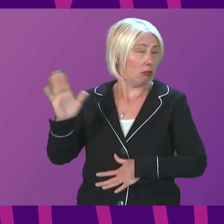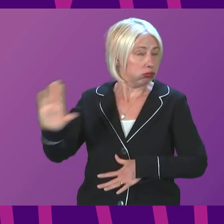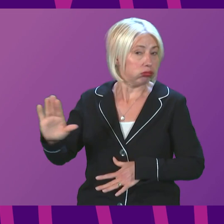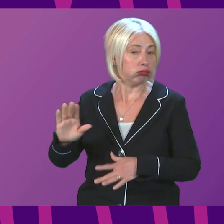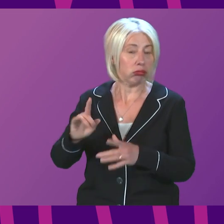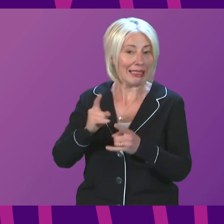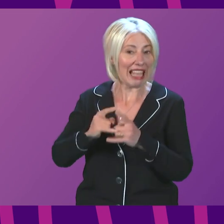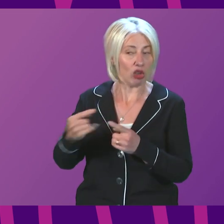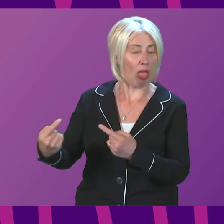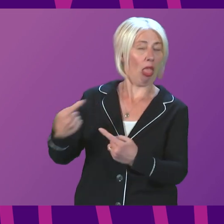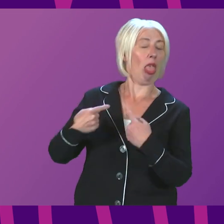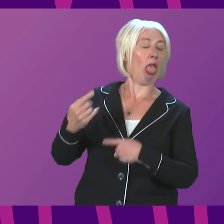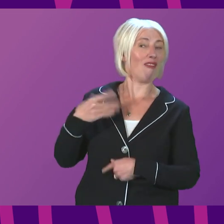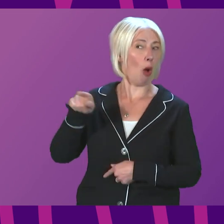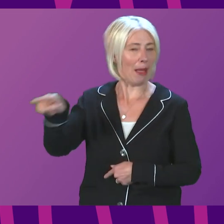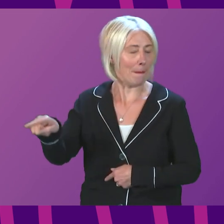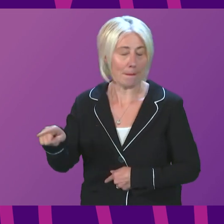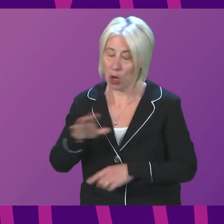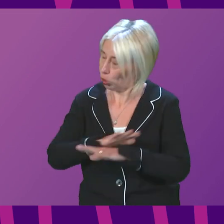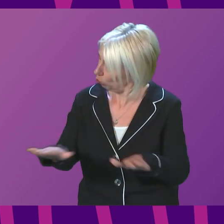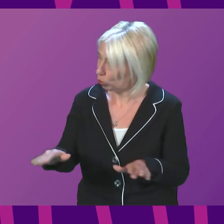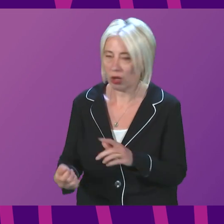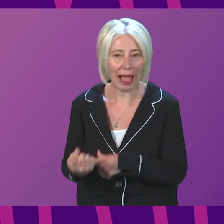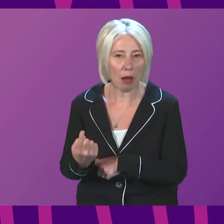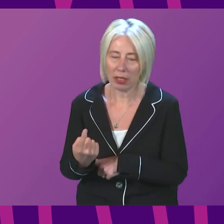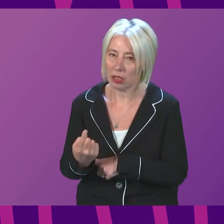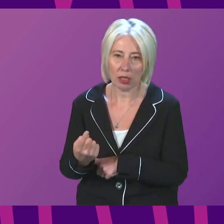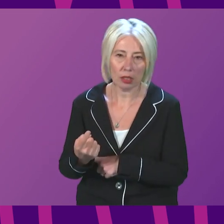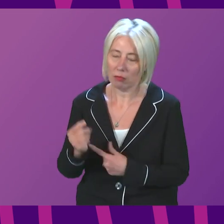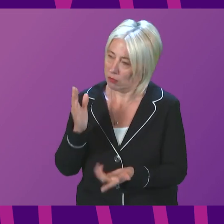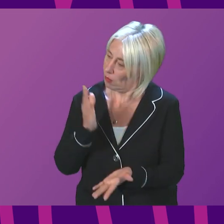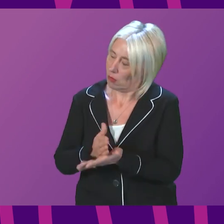It should not have happened. It is important to be very clear about that.